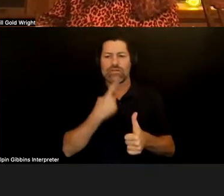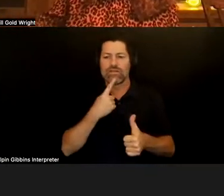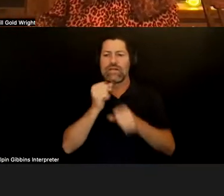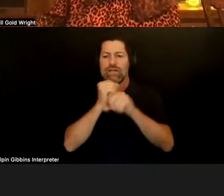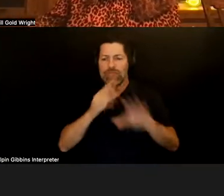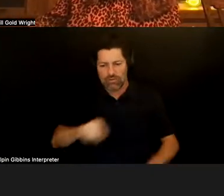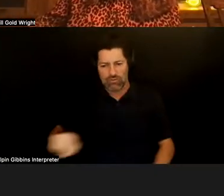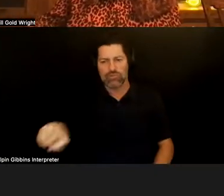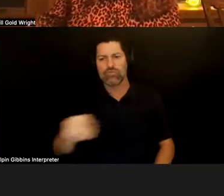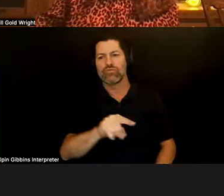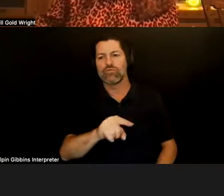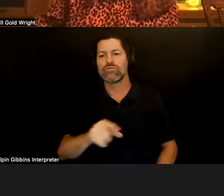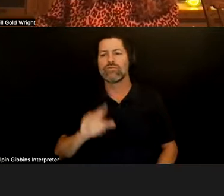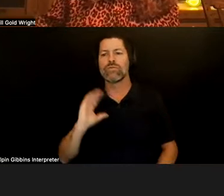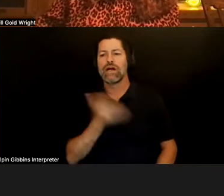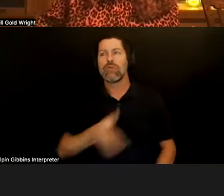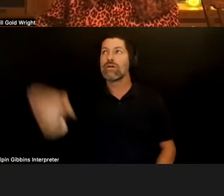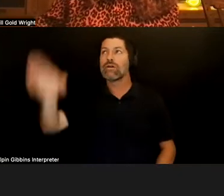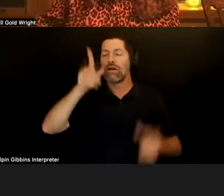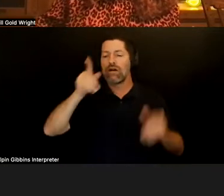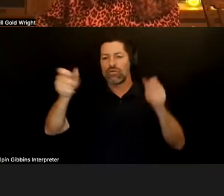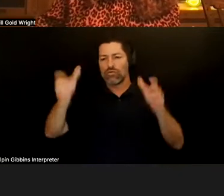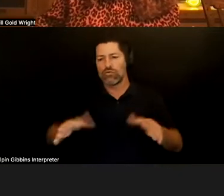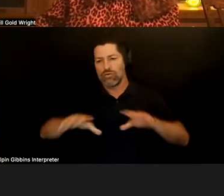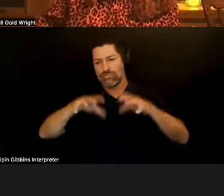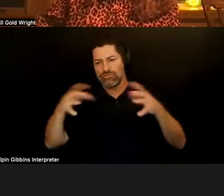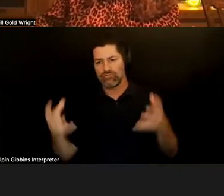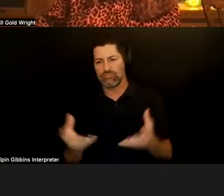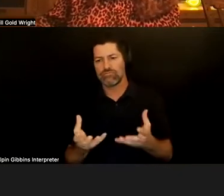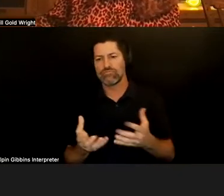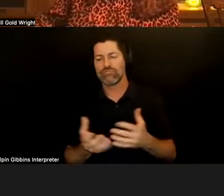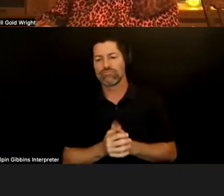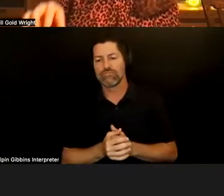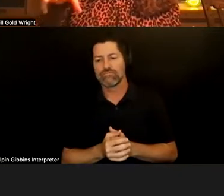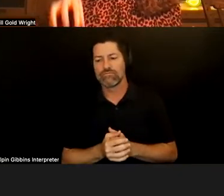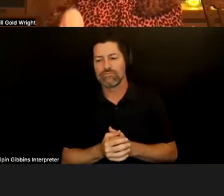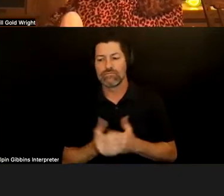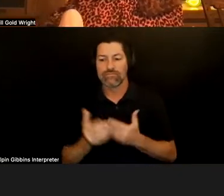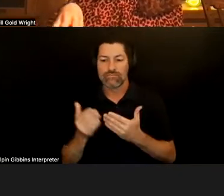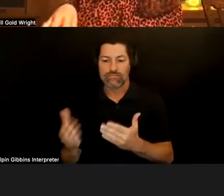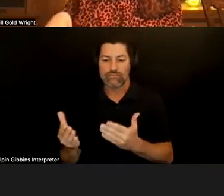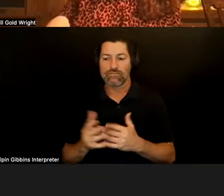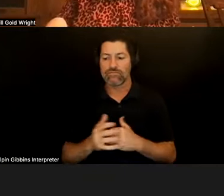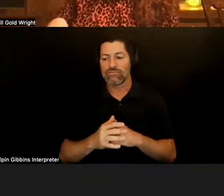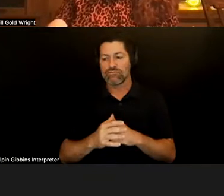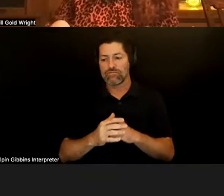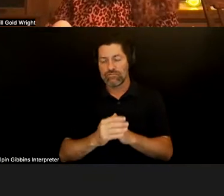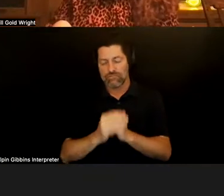our God, Ruler of the universe. 20:23:40 So in prayer ello autumn I love he